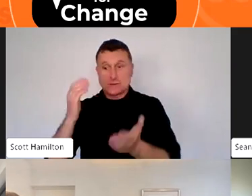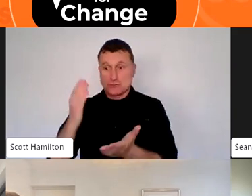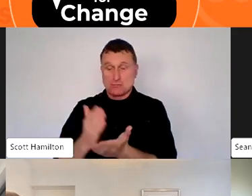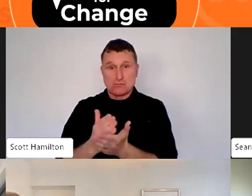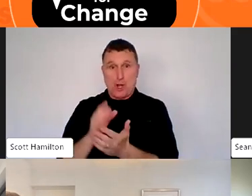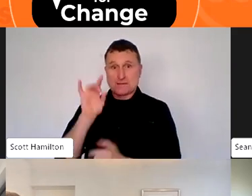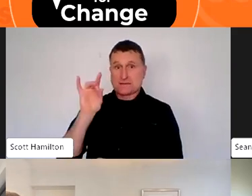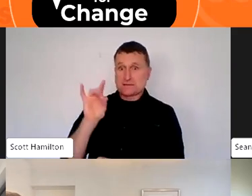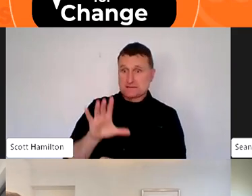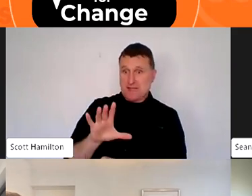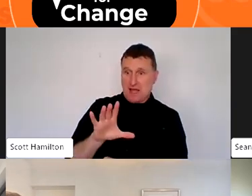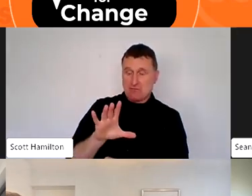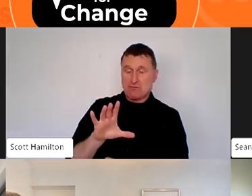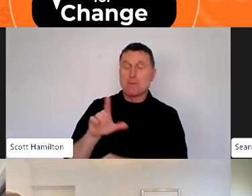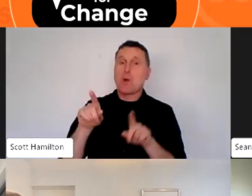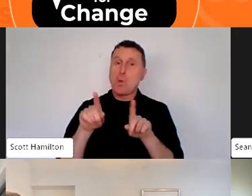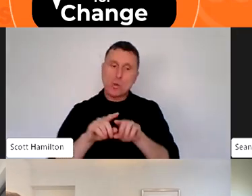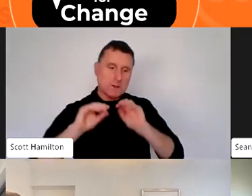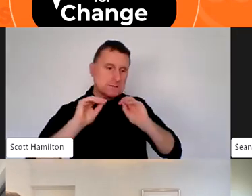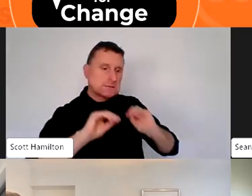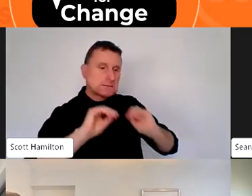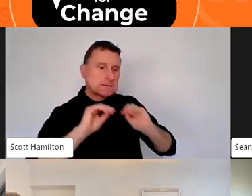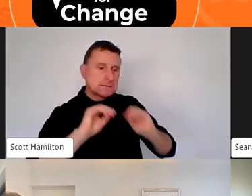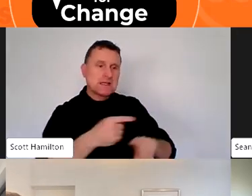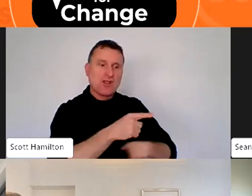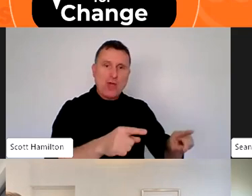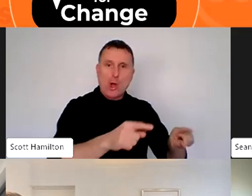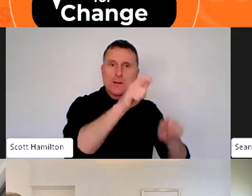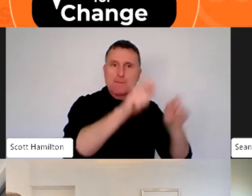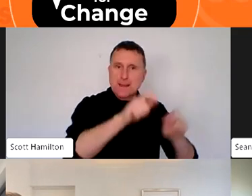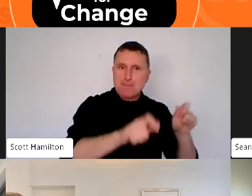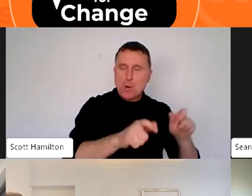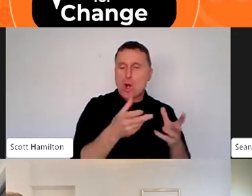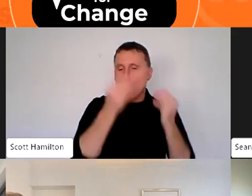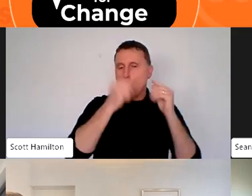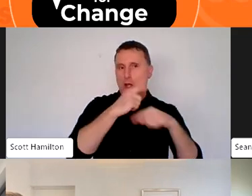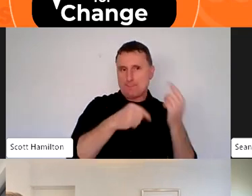rights-bearing citizens. Democracy, however, has its shortcomings,